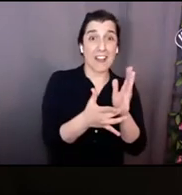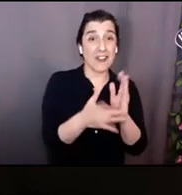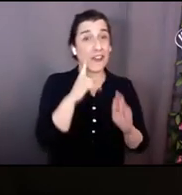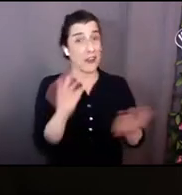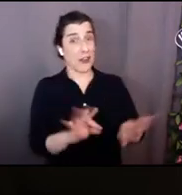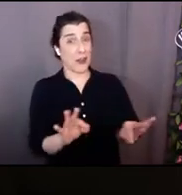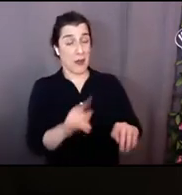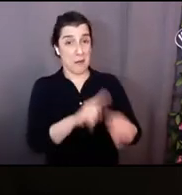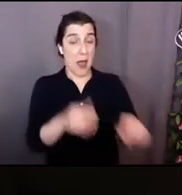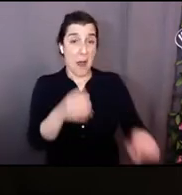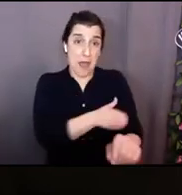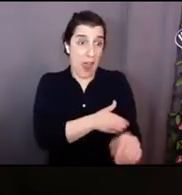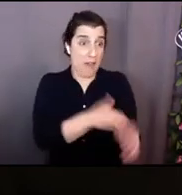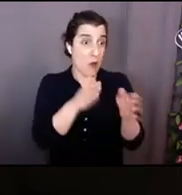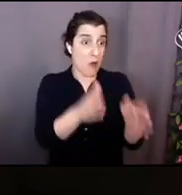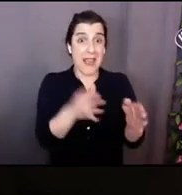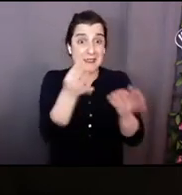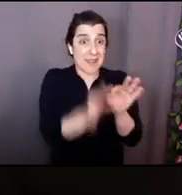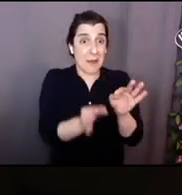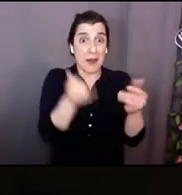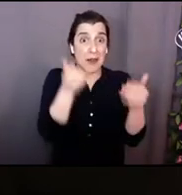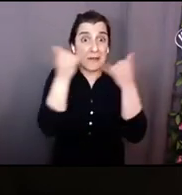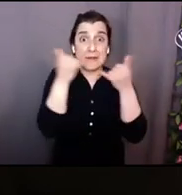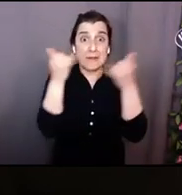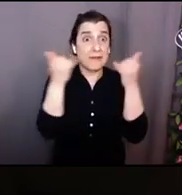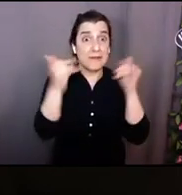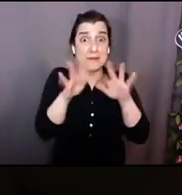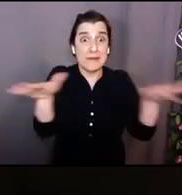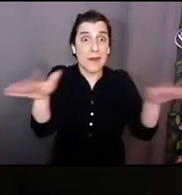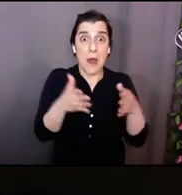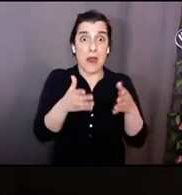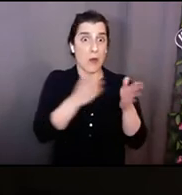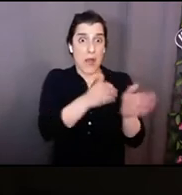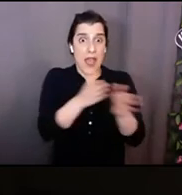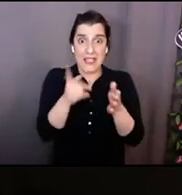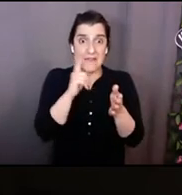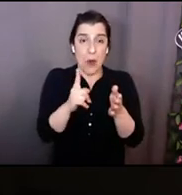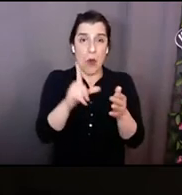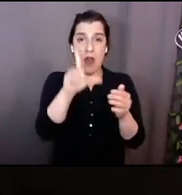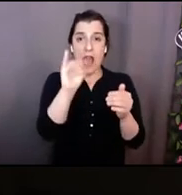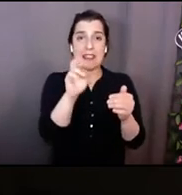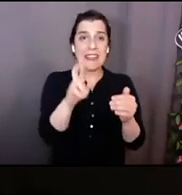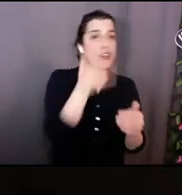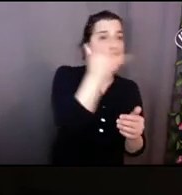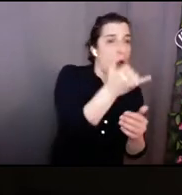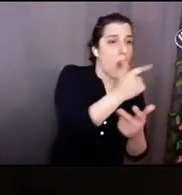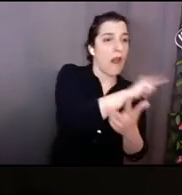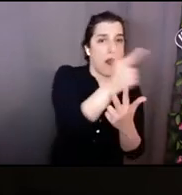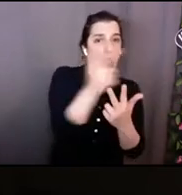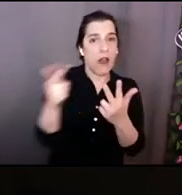mechanisms of a kind of a linear ring that work and that kind of technology has been missing for us until now.